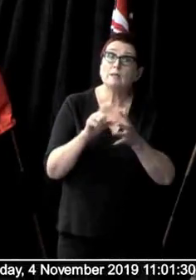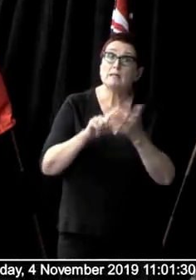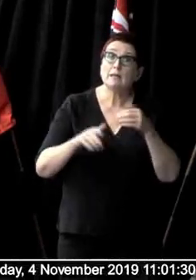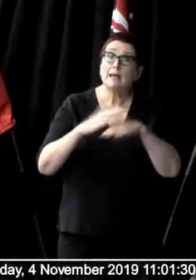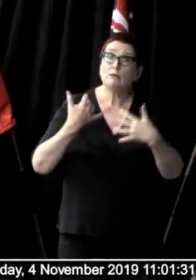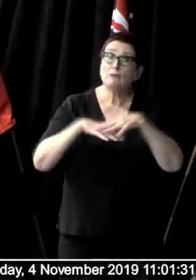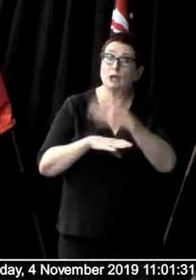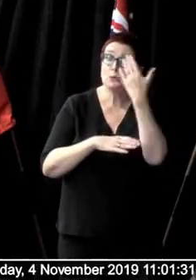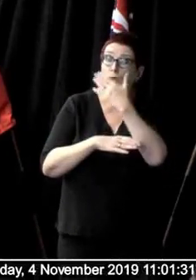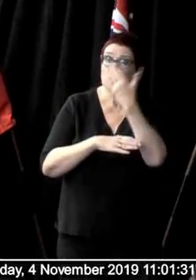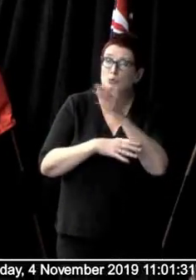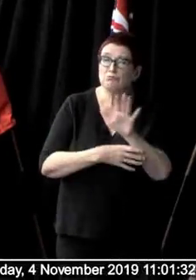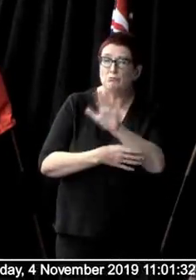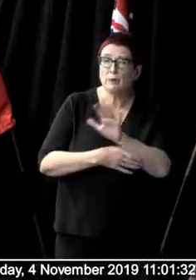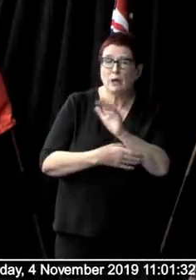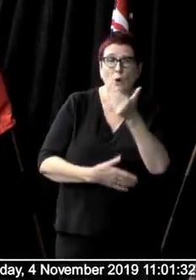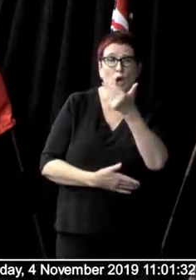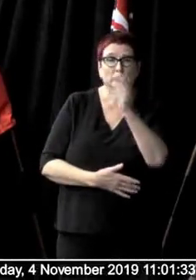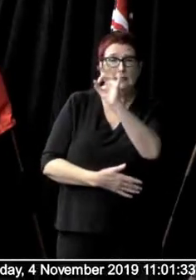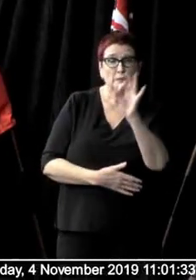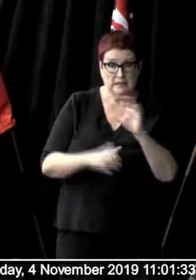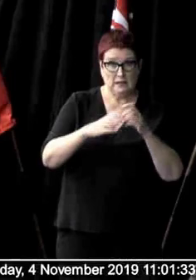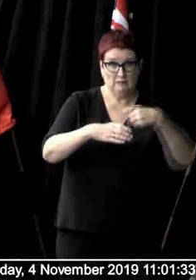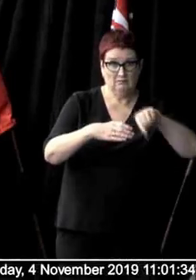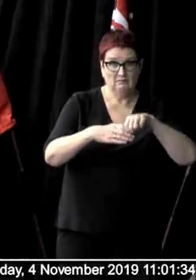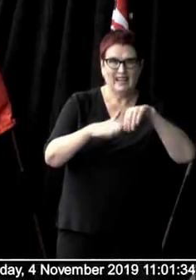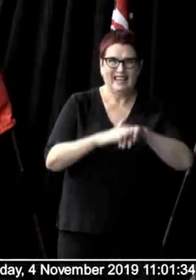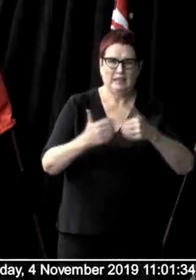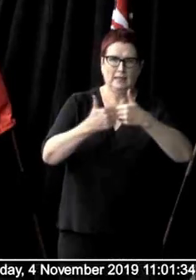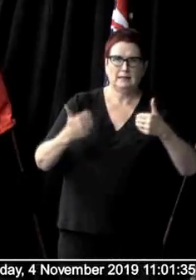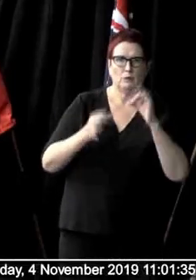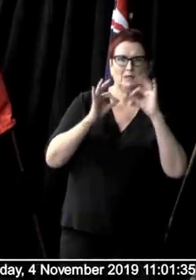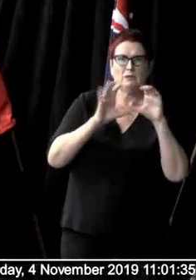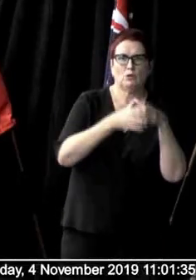approximately 19 per cent attend special classes within those schools.